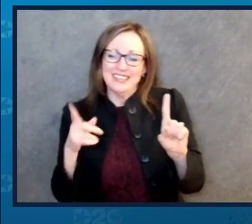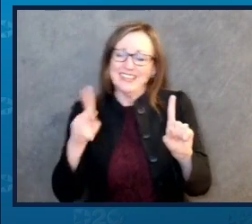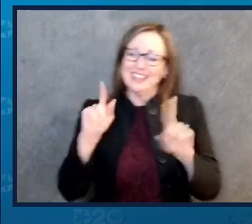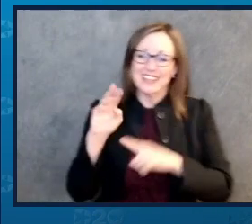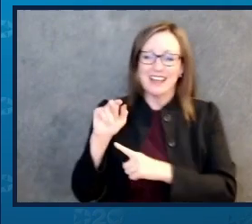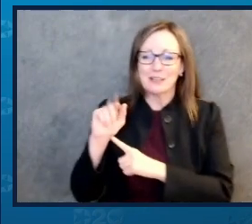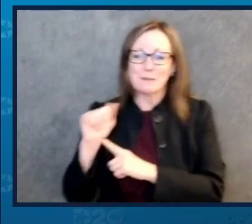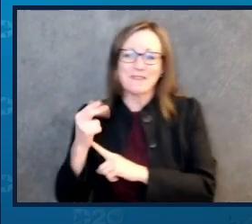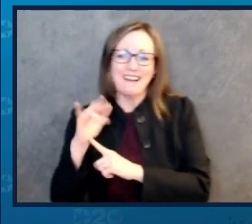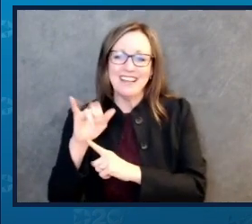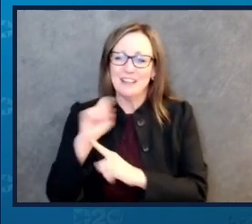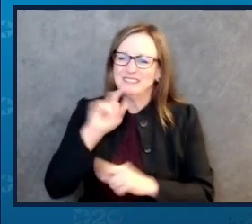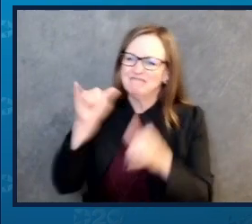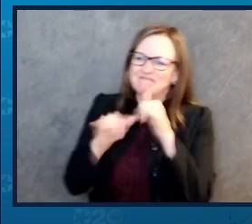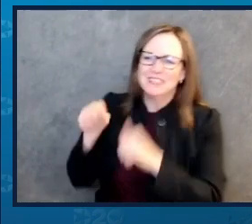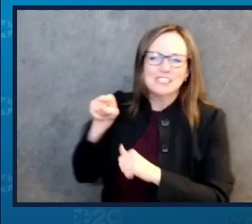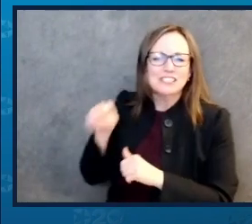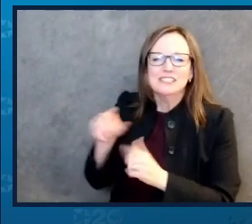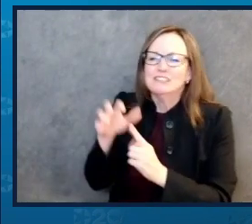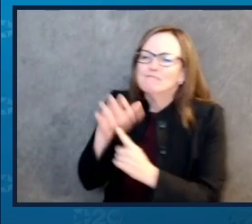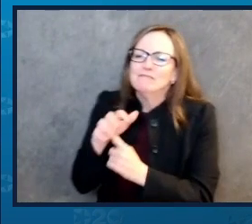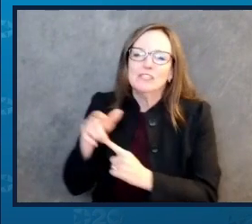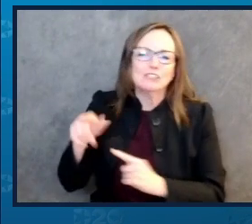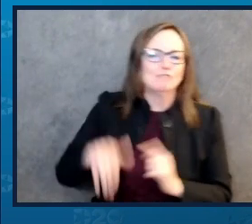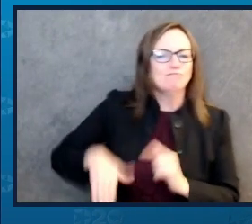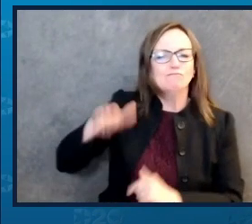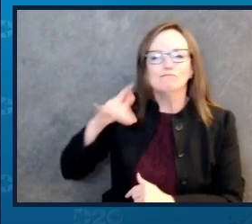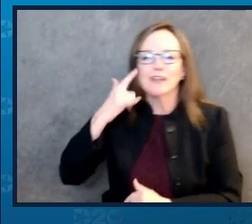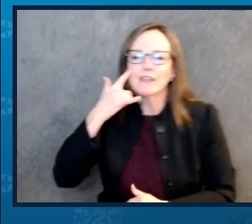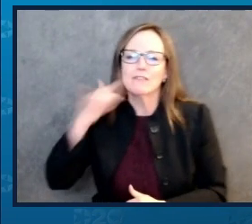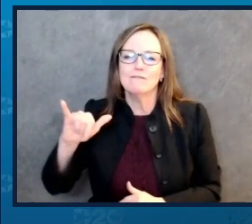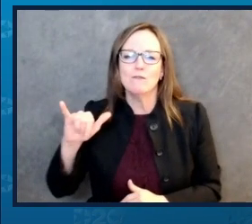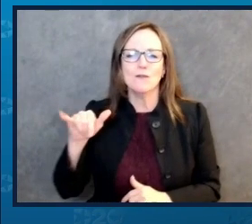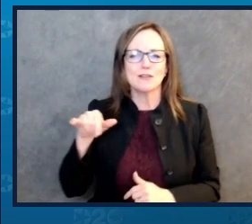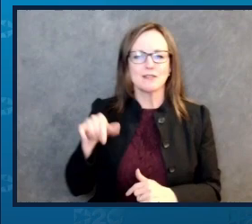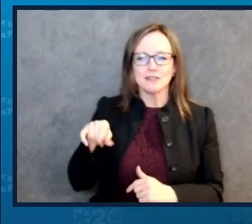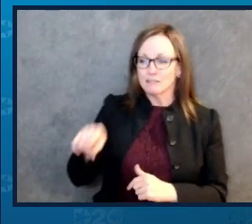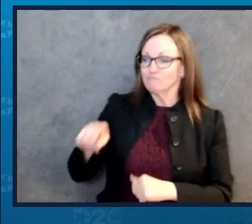BORN IN OAKLAND.